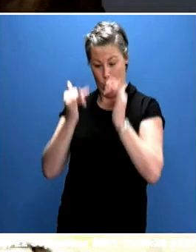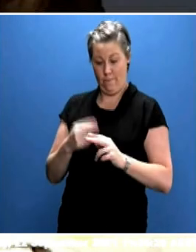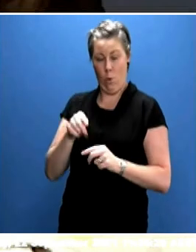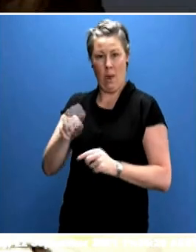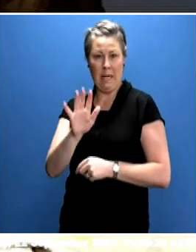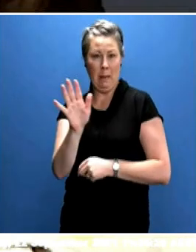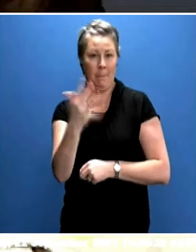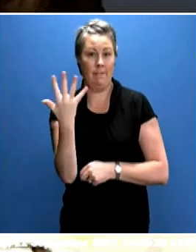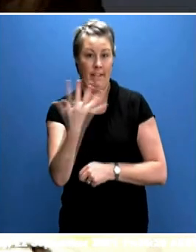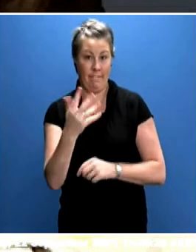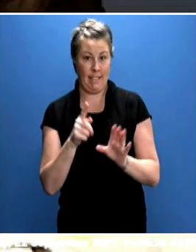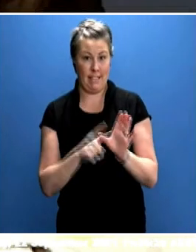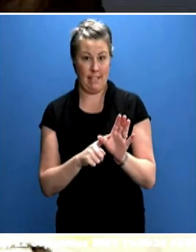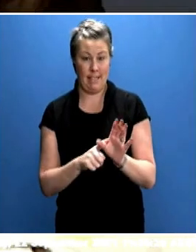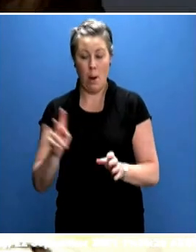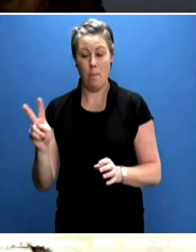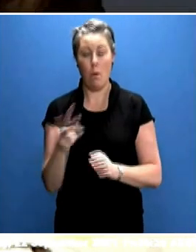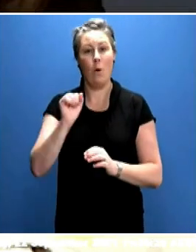Both his parents were petrol sniffers.